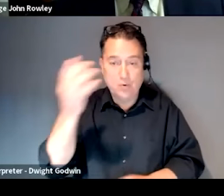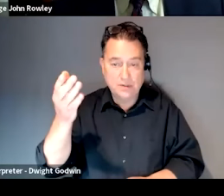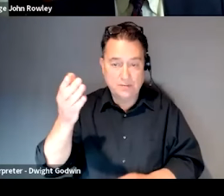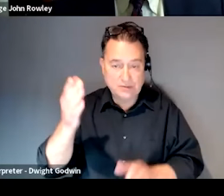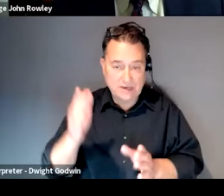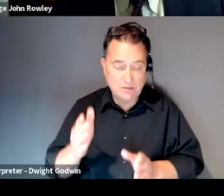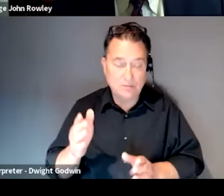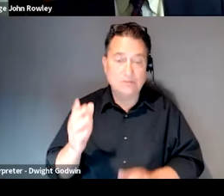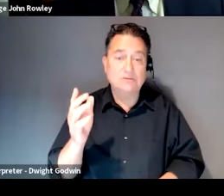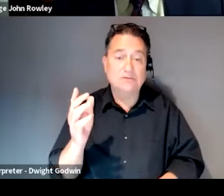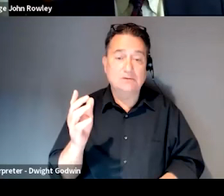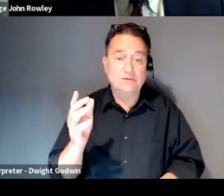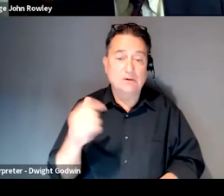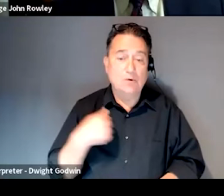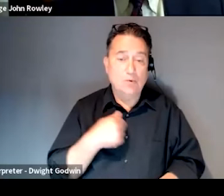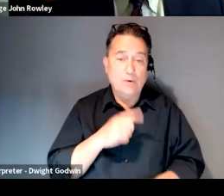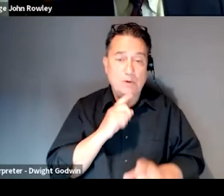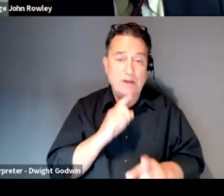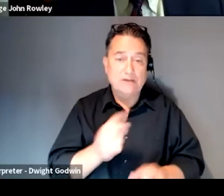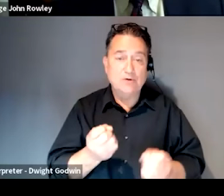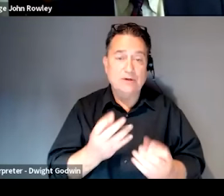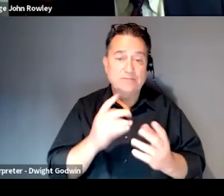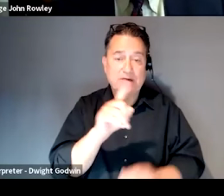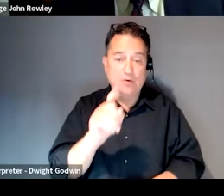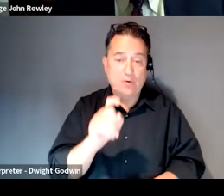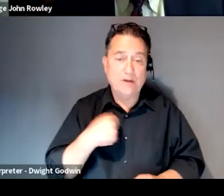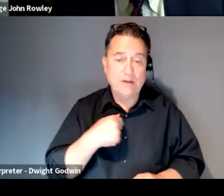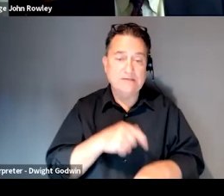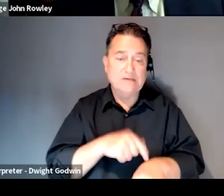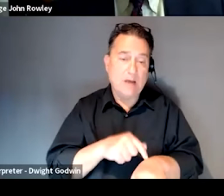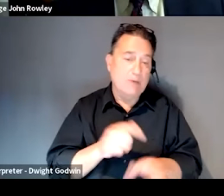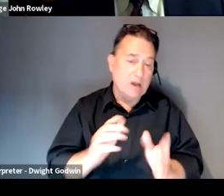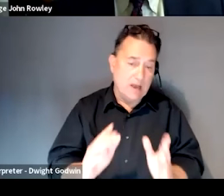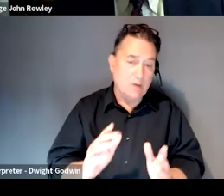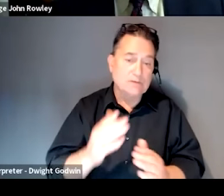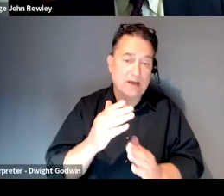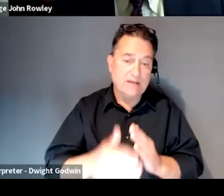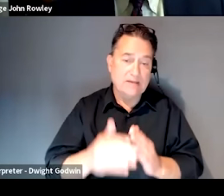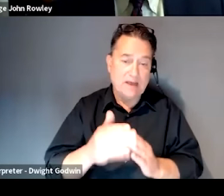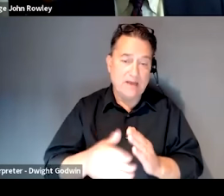and we will answer as many of your questions as time permits at the end of the presentation.